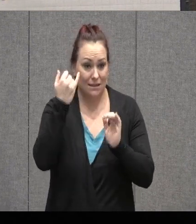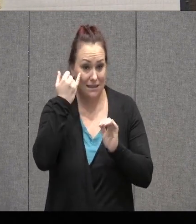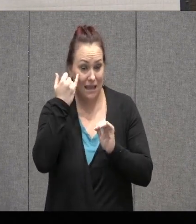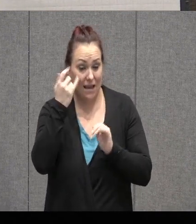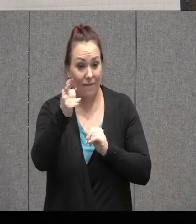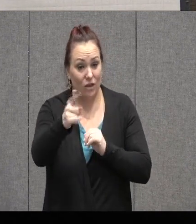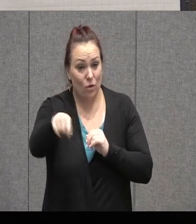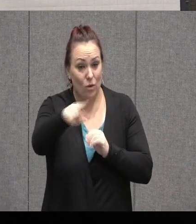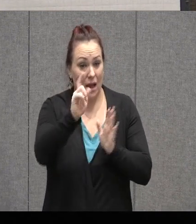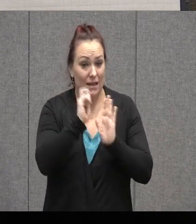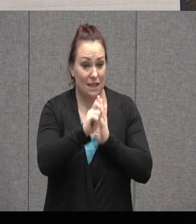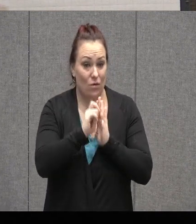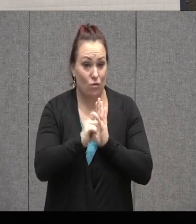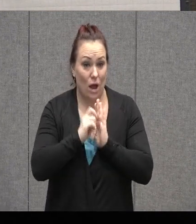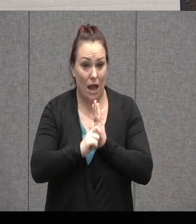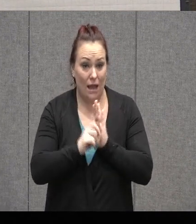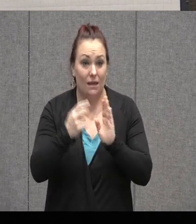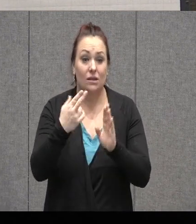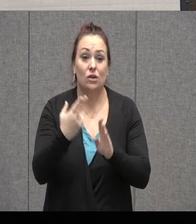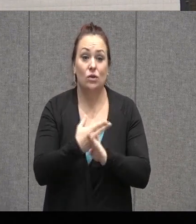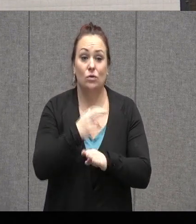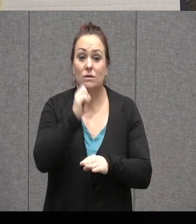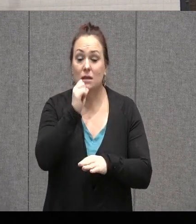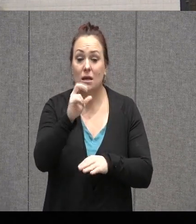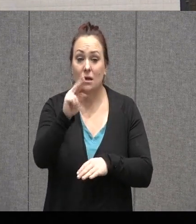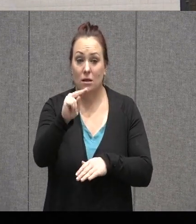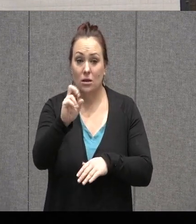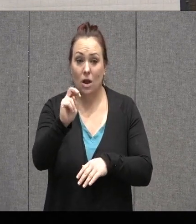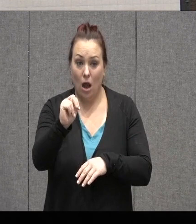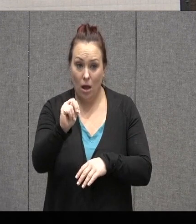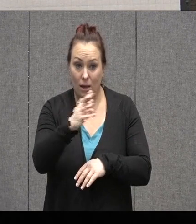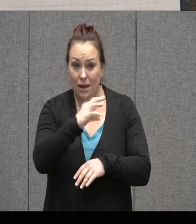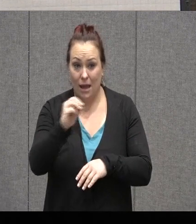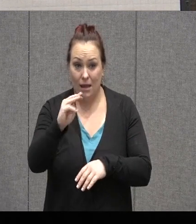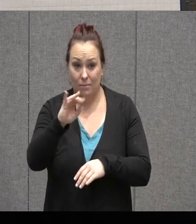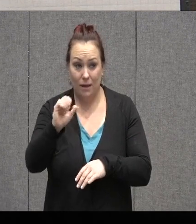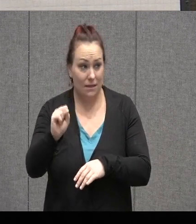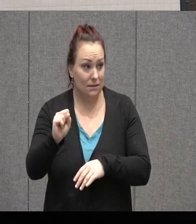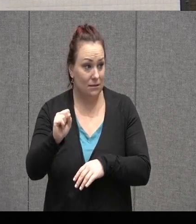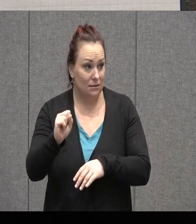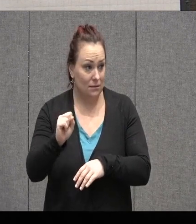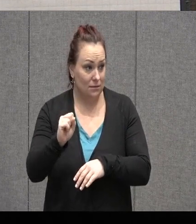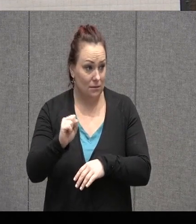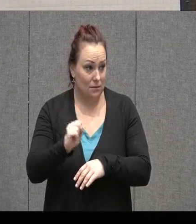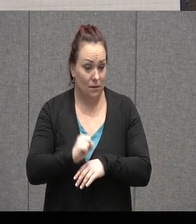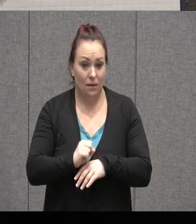See if you can write any words that you use non and mis. I'll give you a little hit, misbehave.